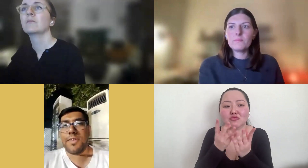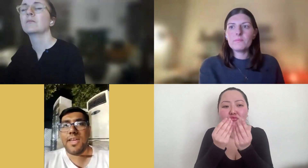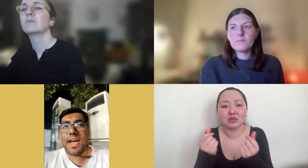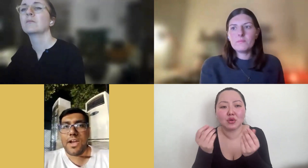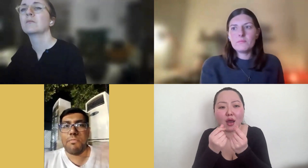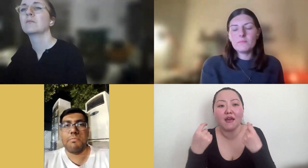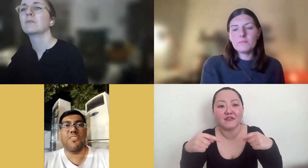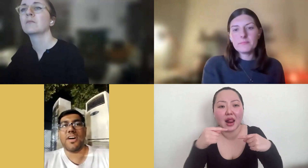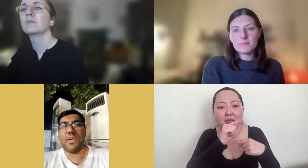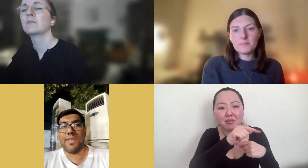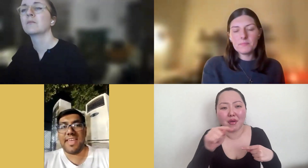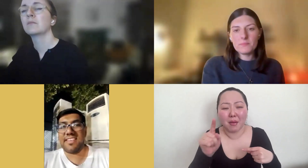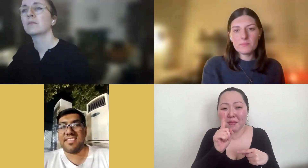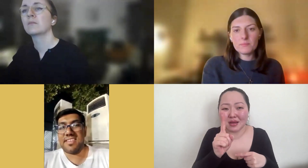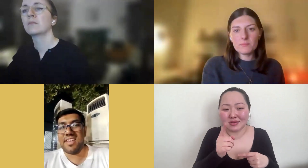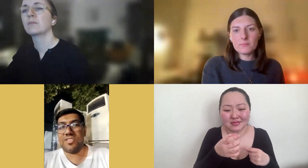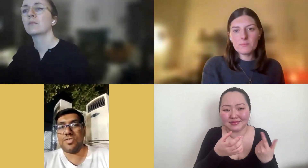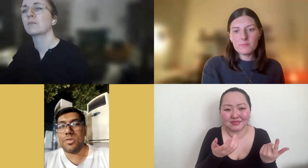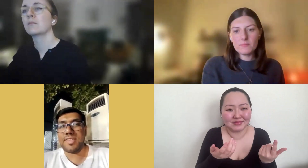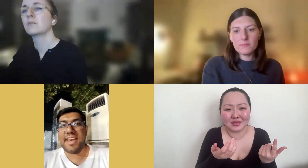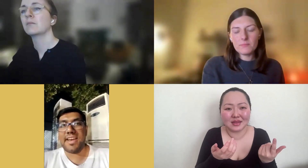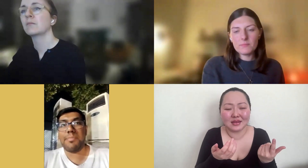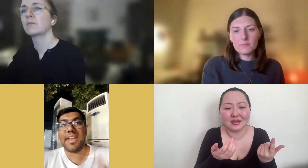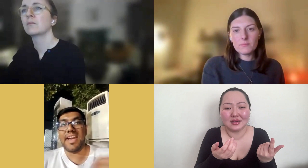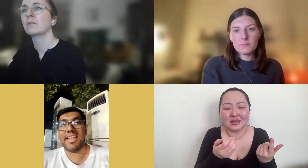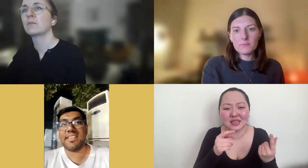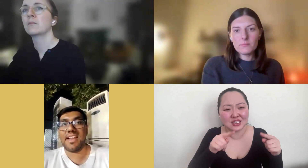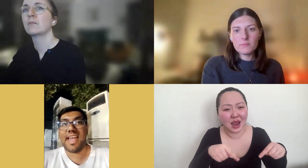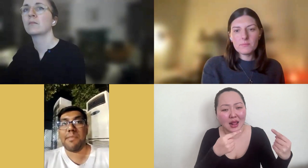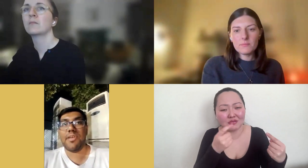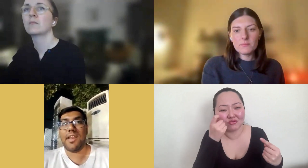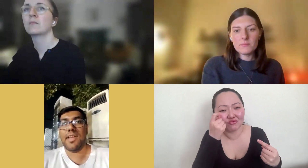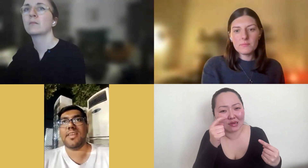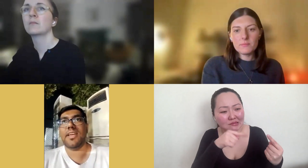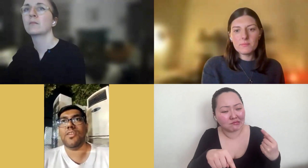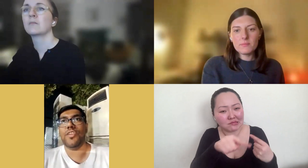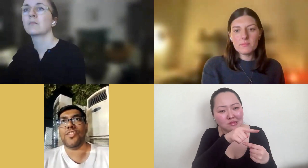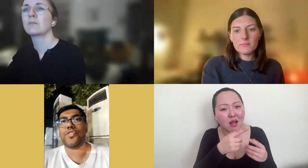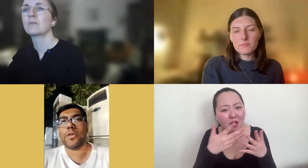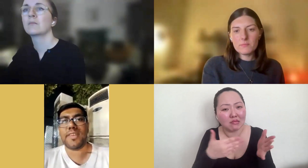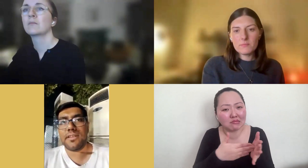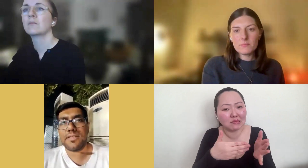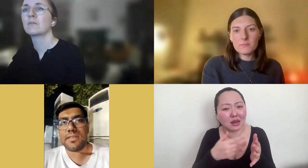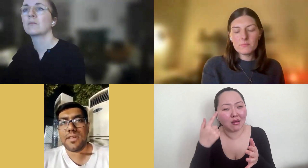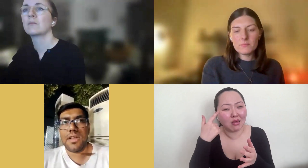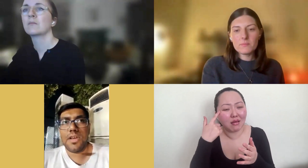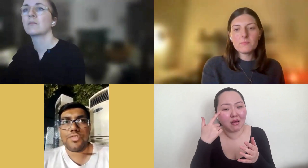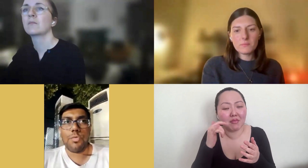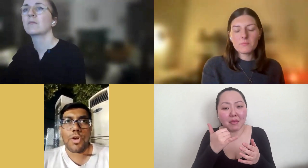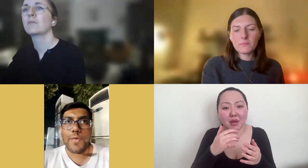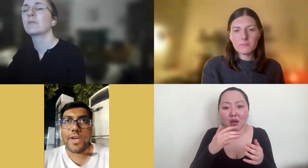of working with existing schools and upgrading their libraries into resource centers. So what